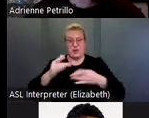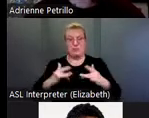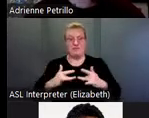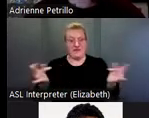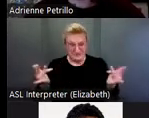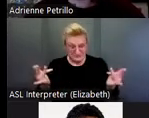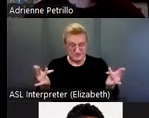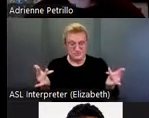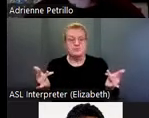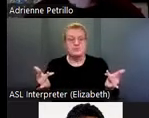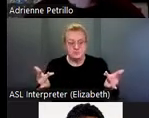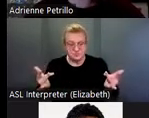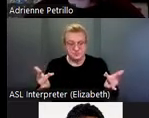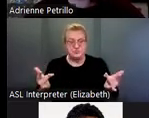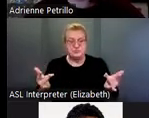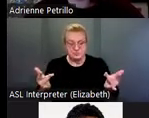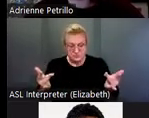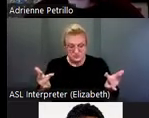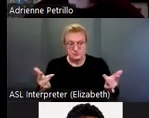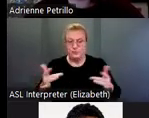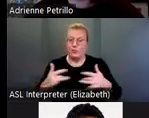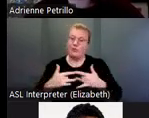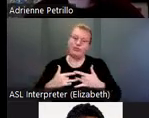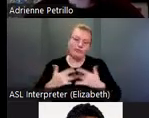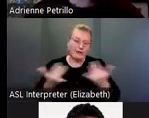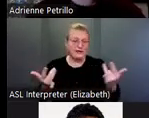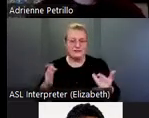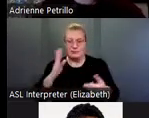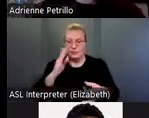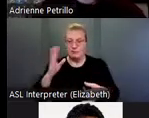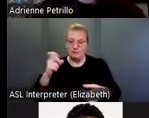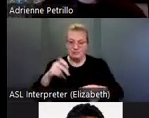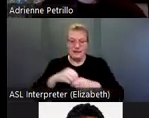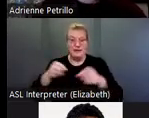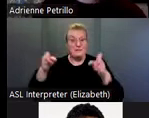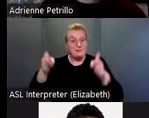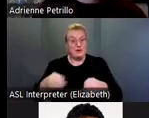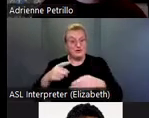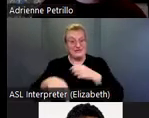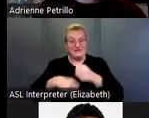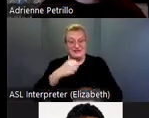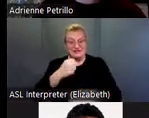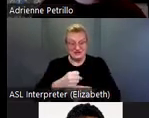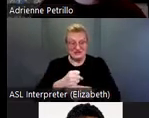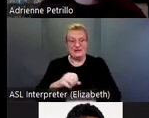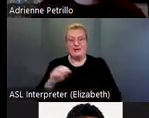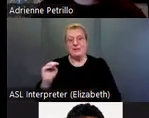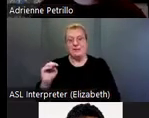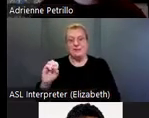and we are thrilled that we will be back in person this year at Mechanics Hall in Worcester.